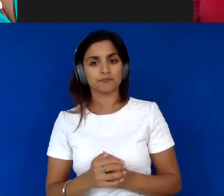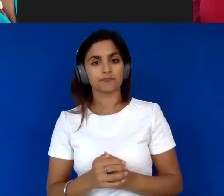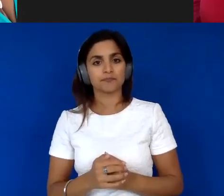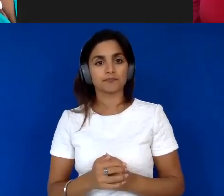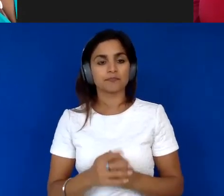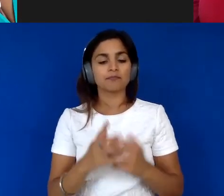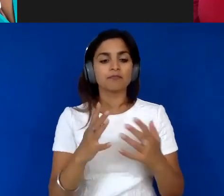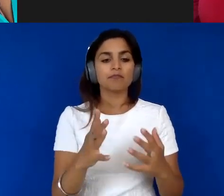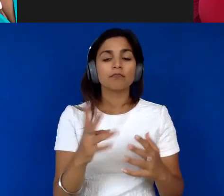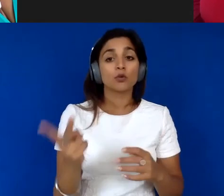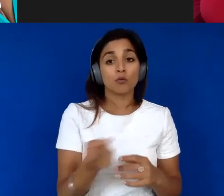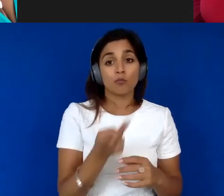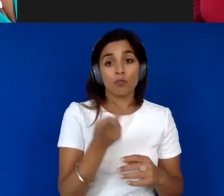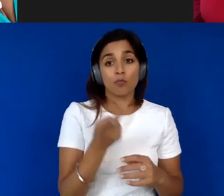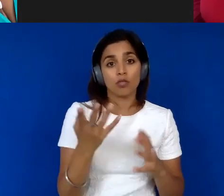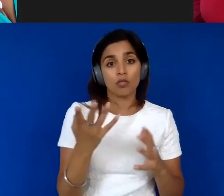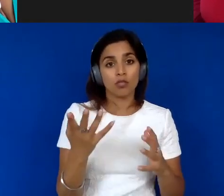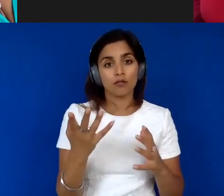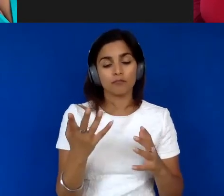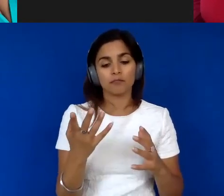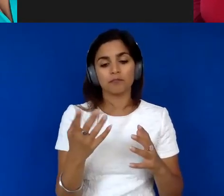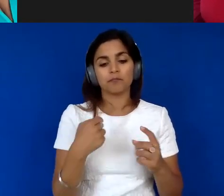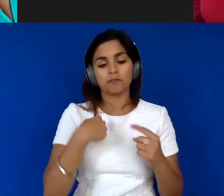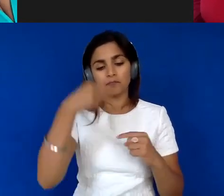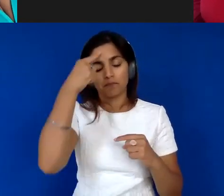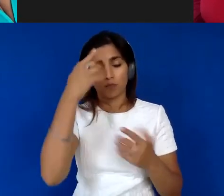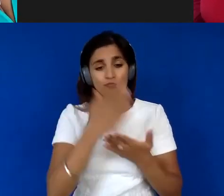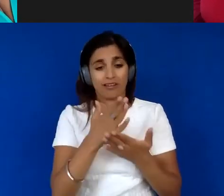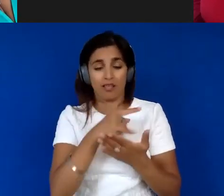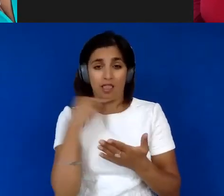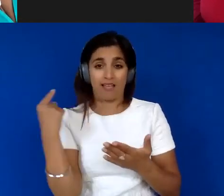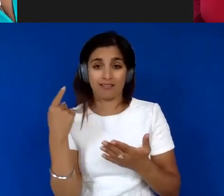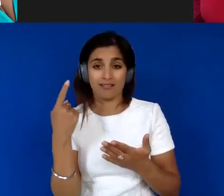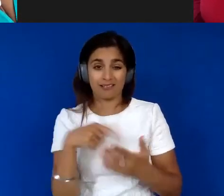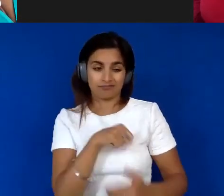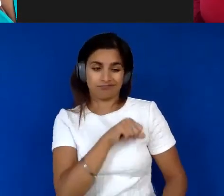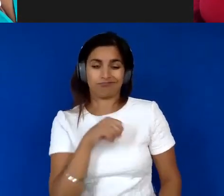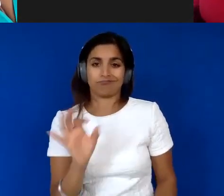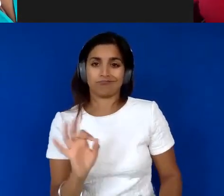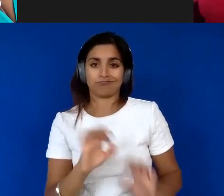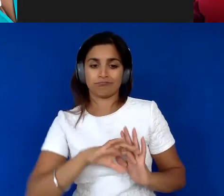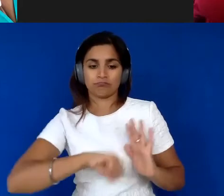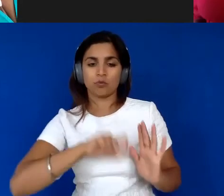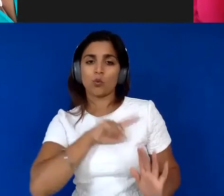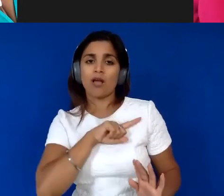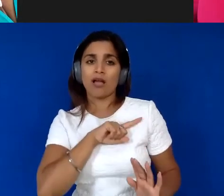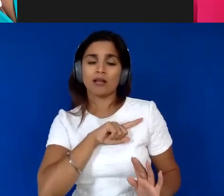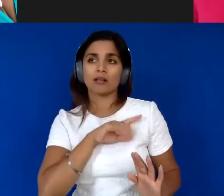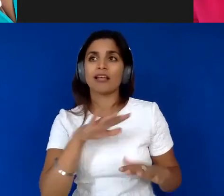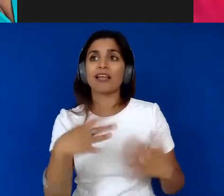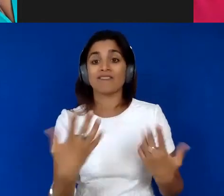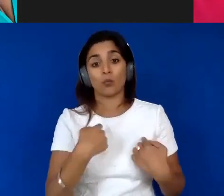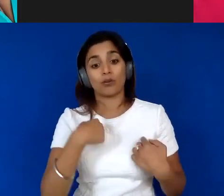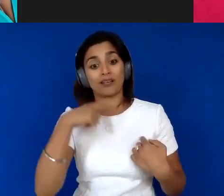disingenuous and plainly a lie to say that there's a difference between the